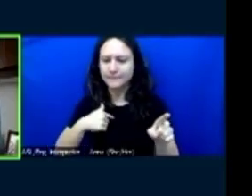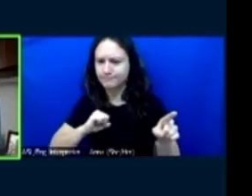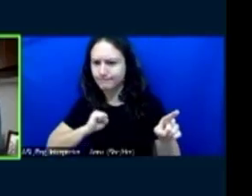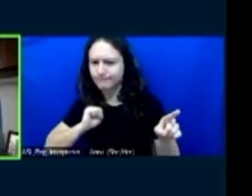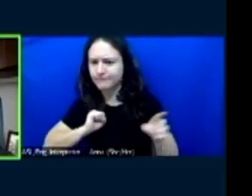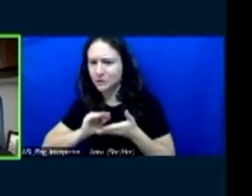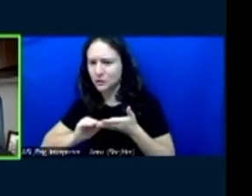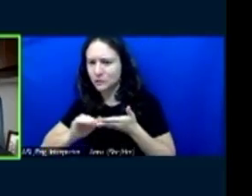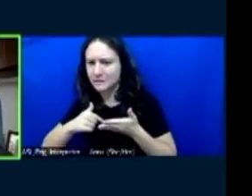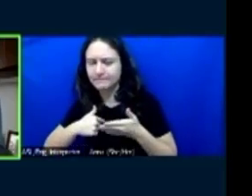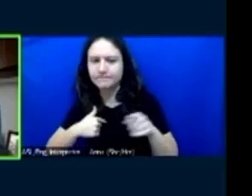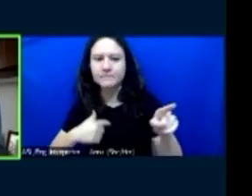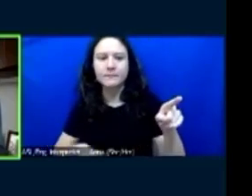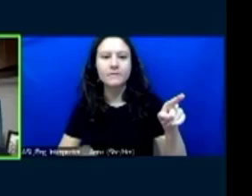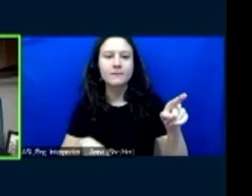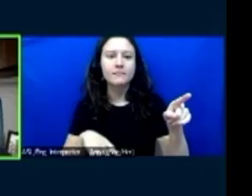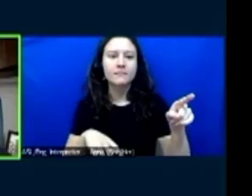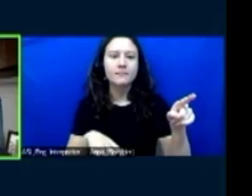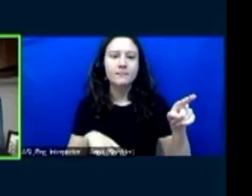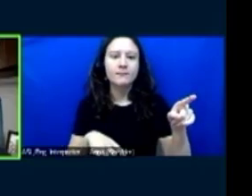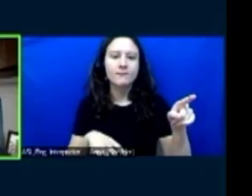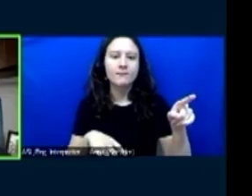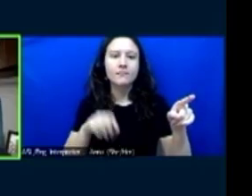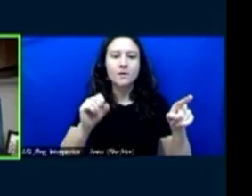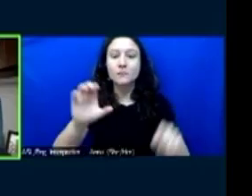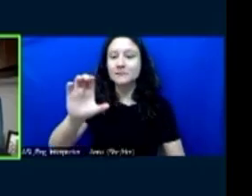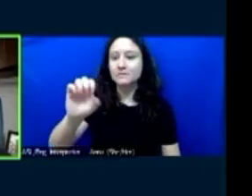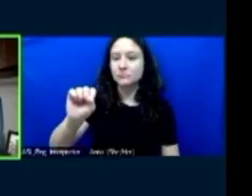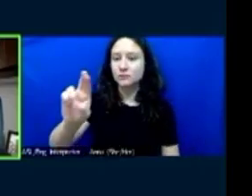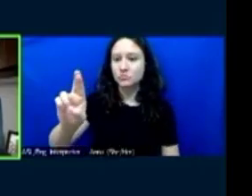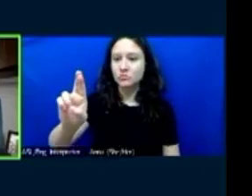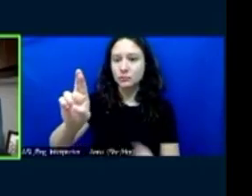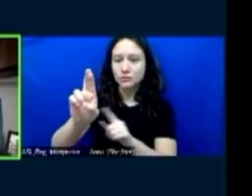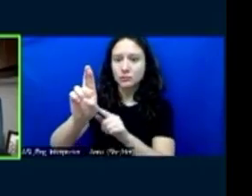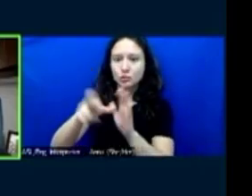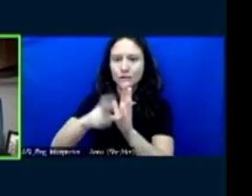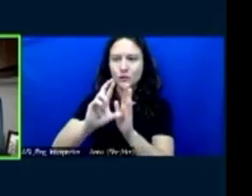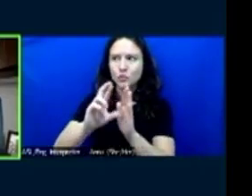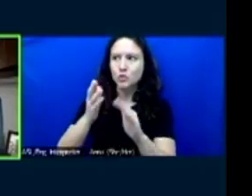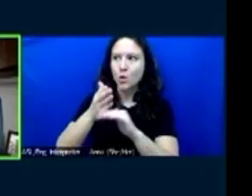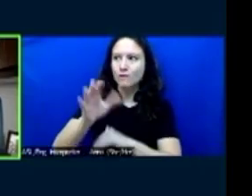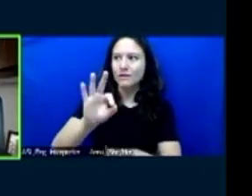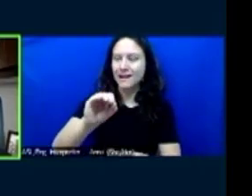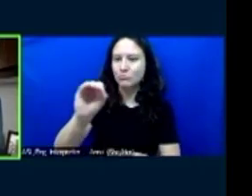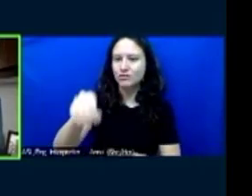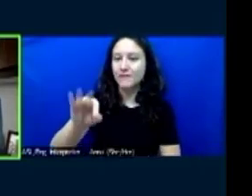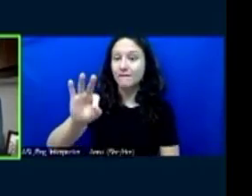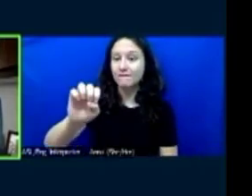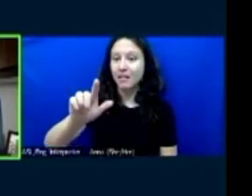So, CSR reviews over 90 percent of the fellowship applications that come to NIH.